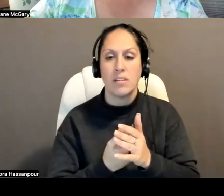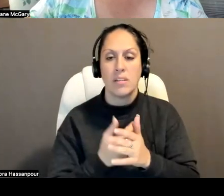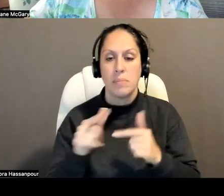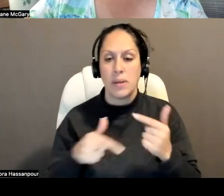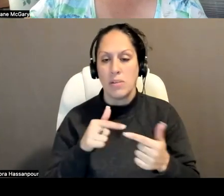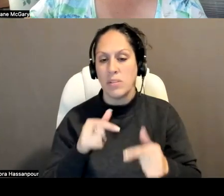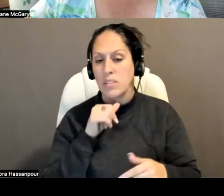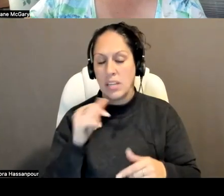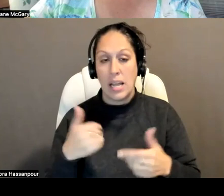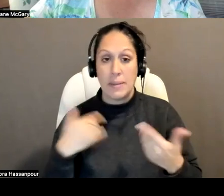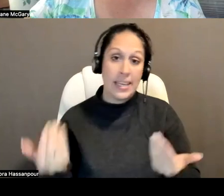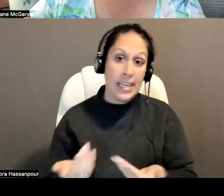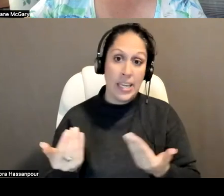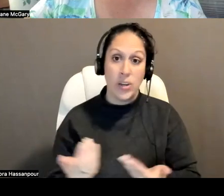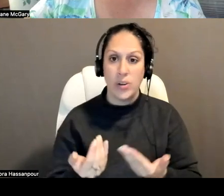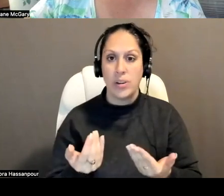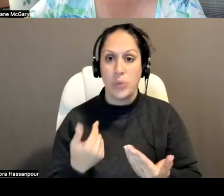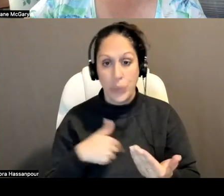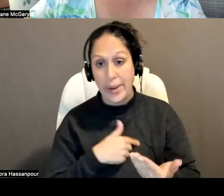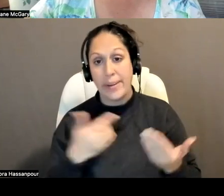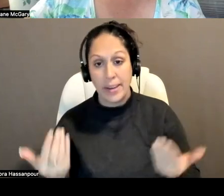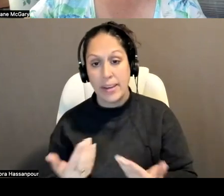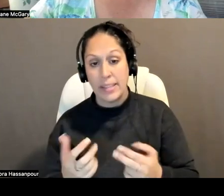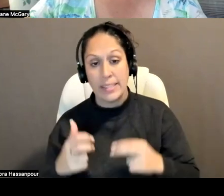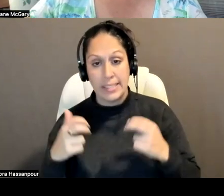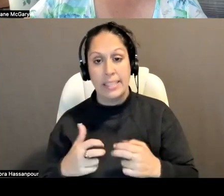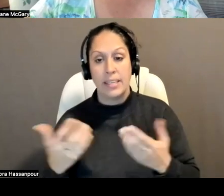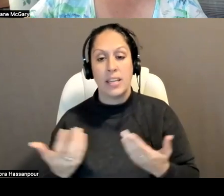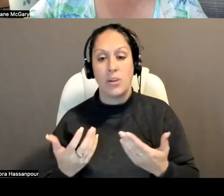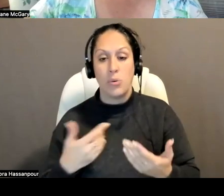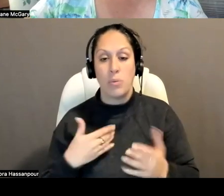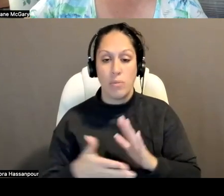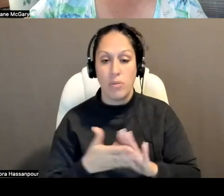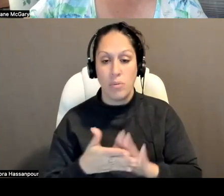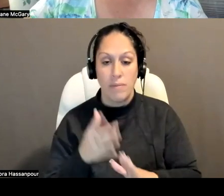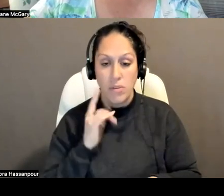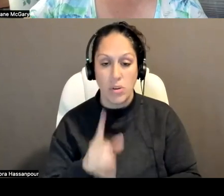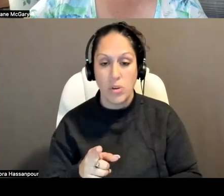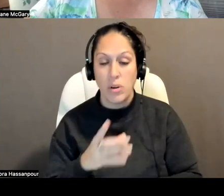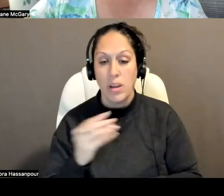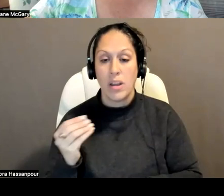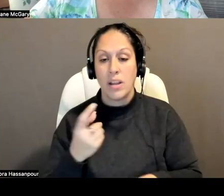just: I'm here, we're here, sitting here. We're performing for you! And from from minute